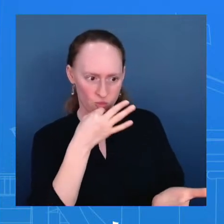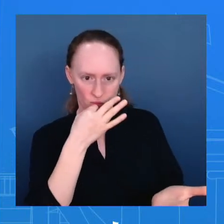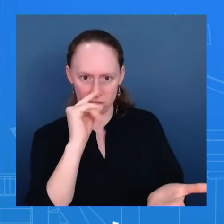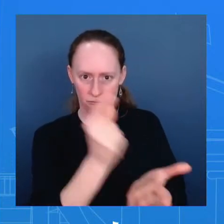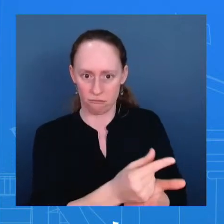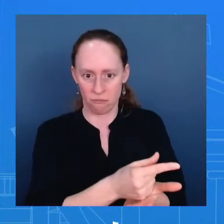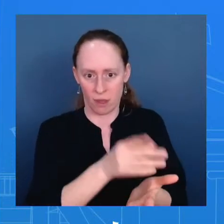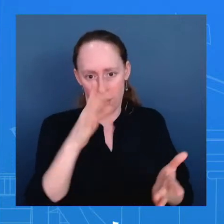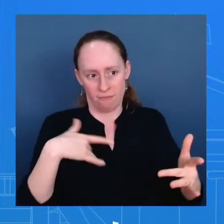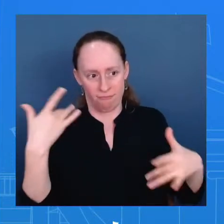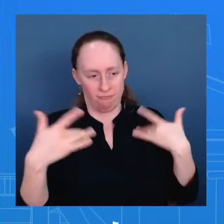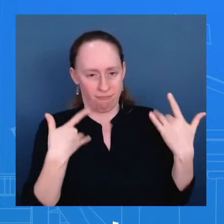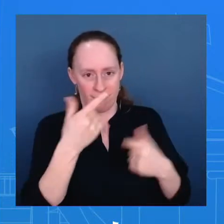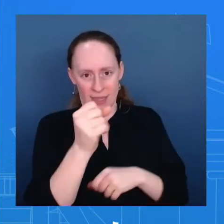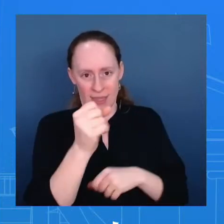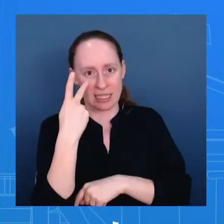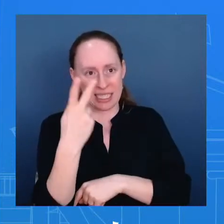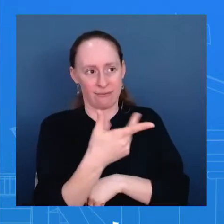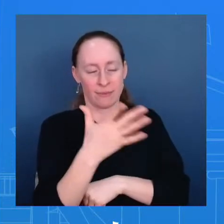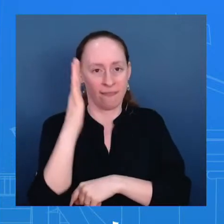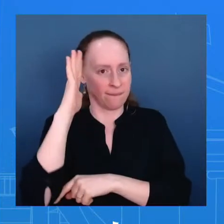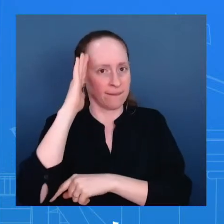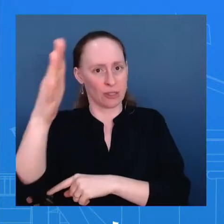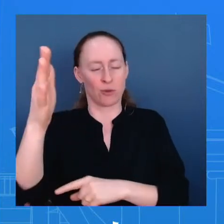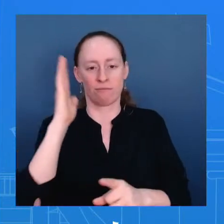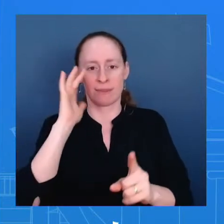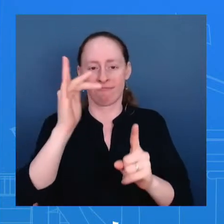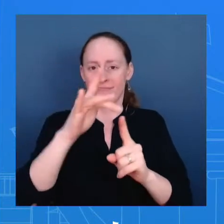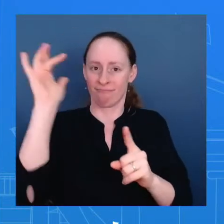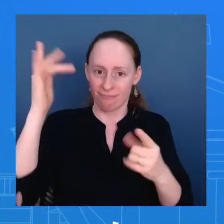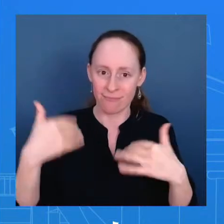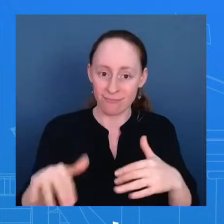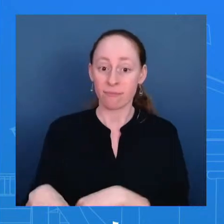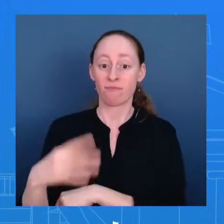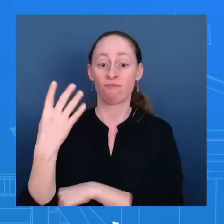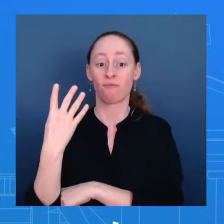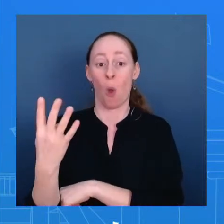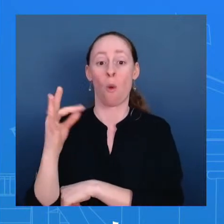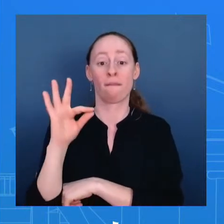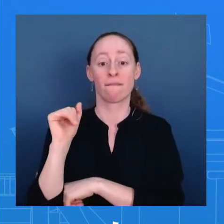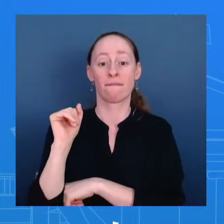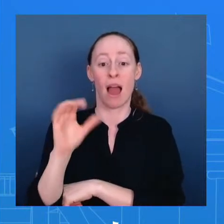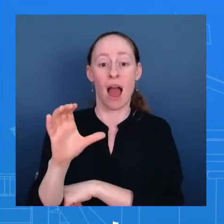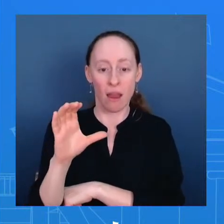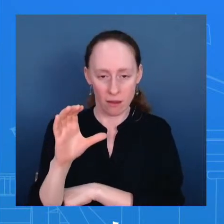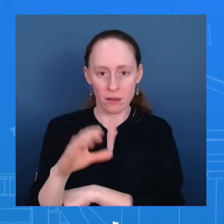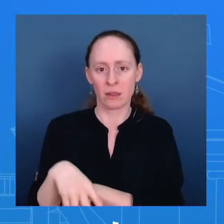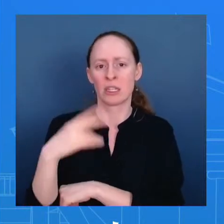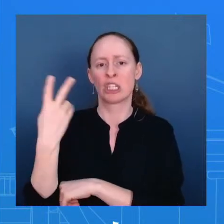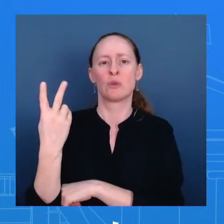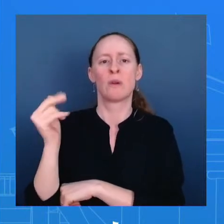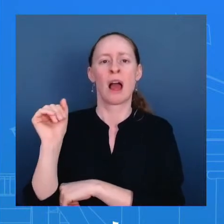and two administrators shared, individually, one by one, the things that were important to them to try and hear.